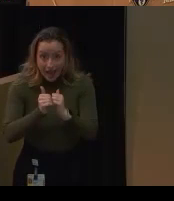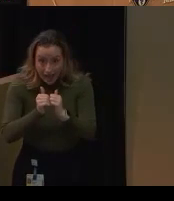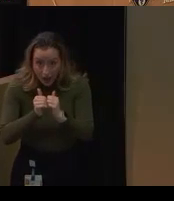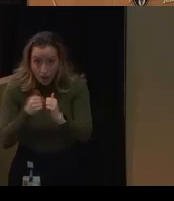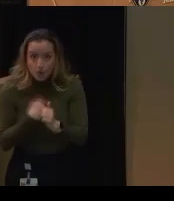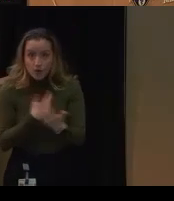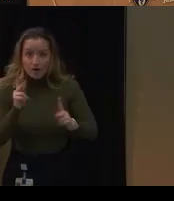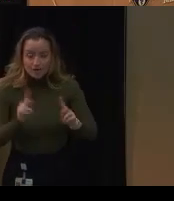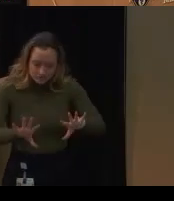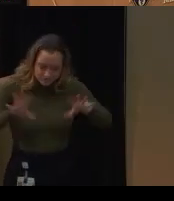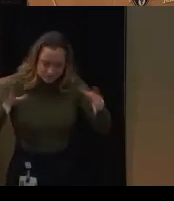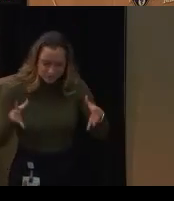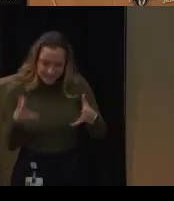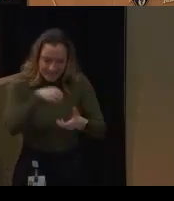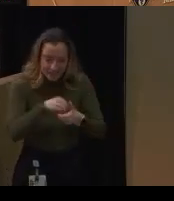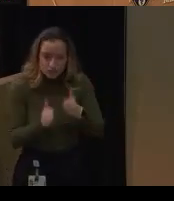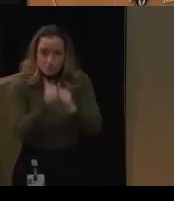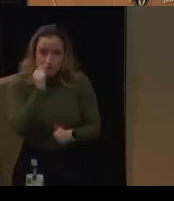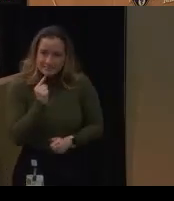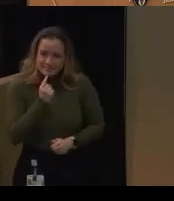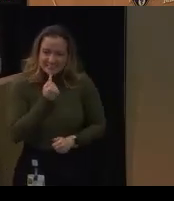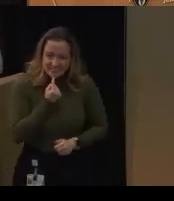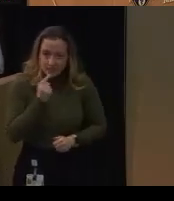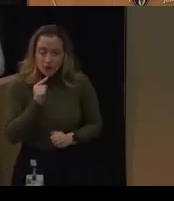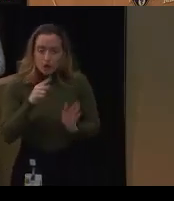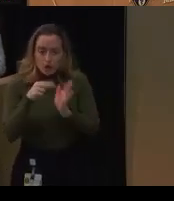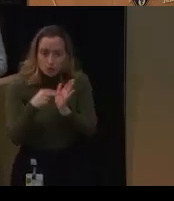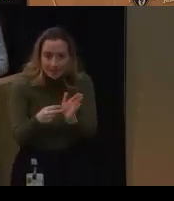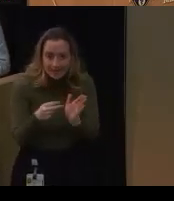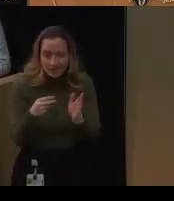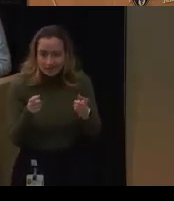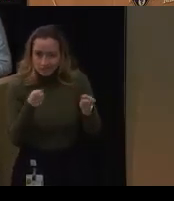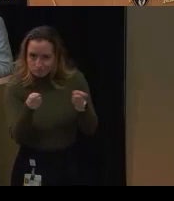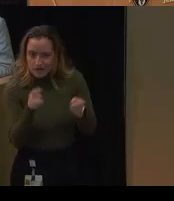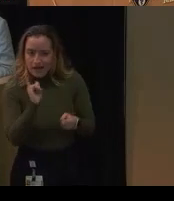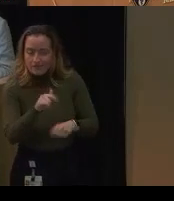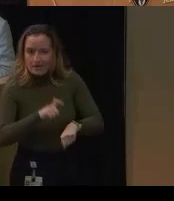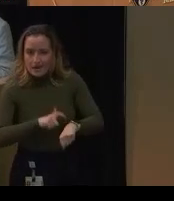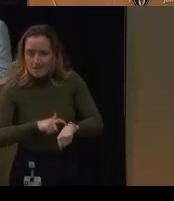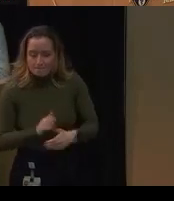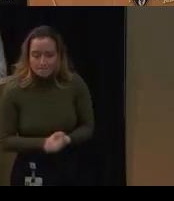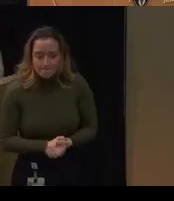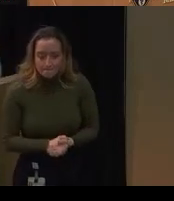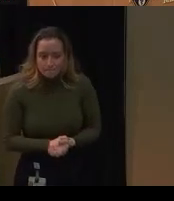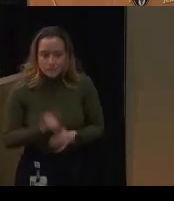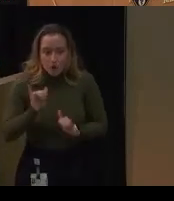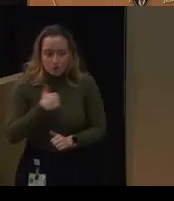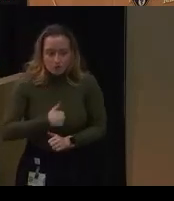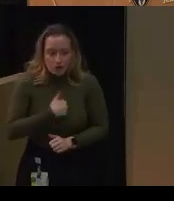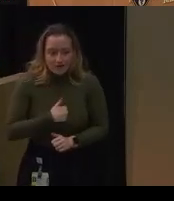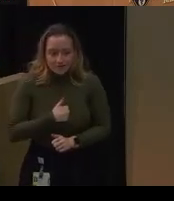the most intensive fiction reading manipulation um at the time oh sorry which involved reading